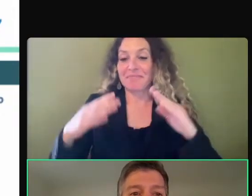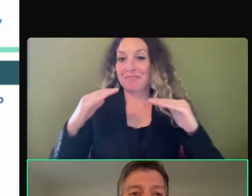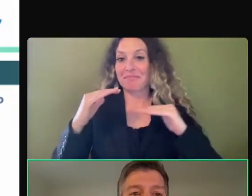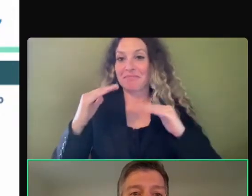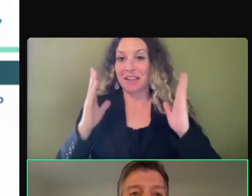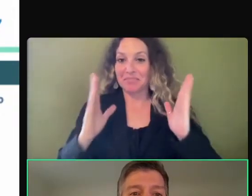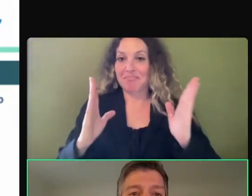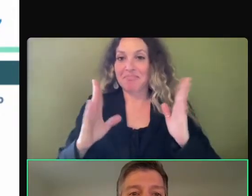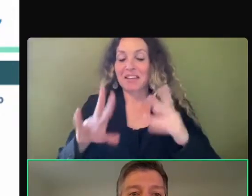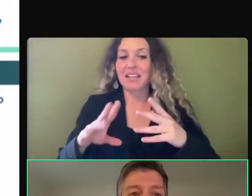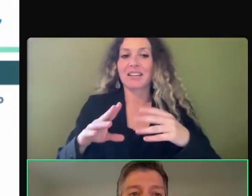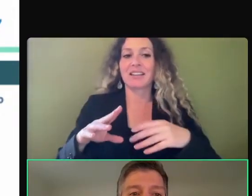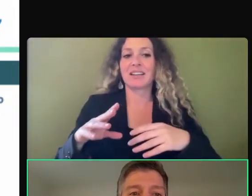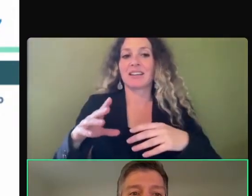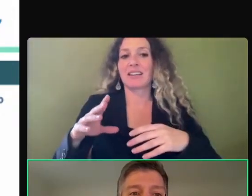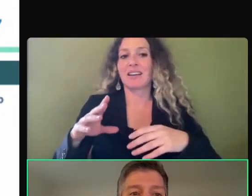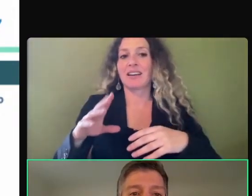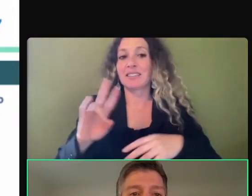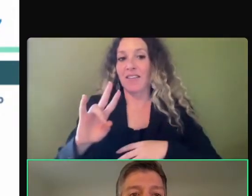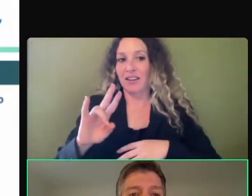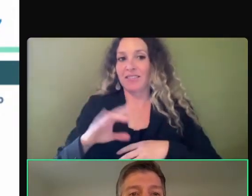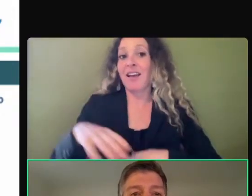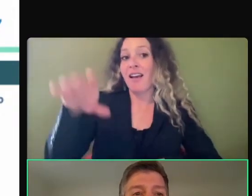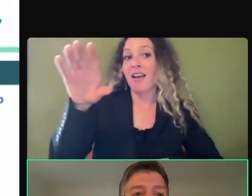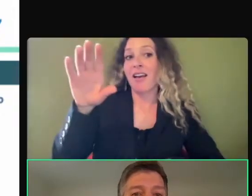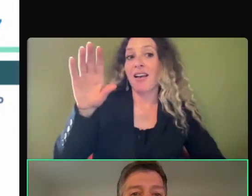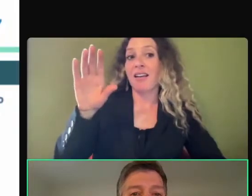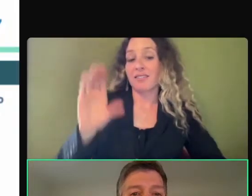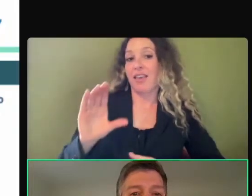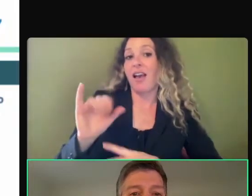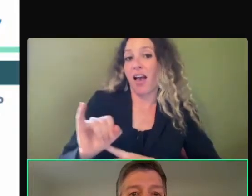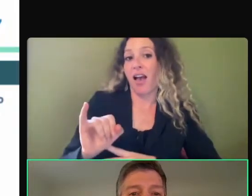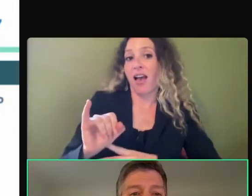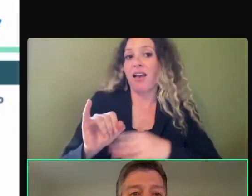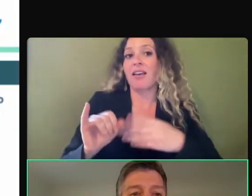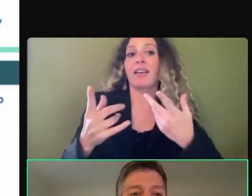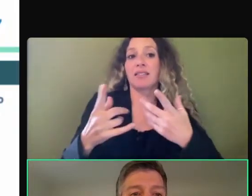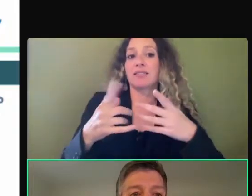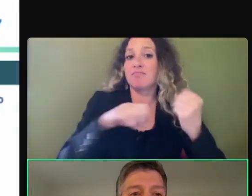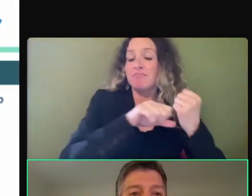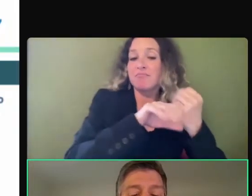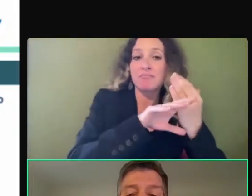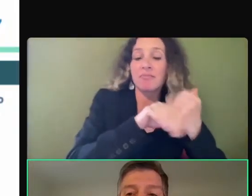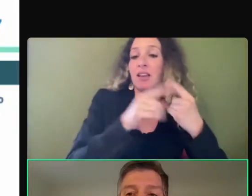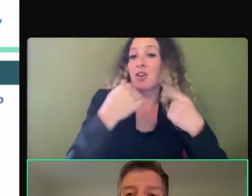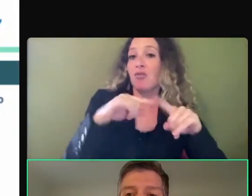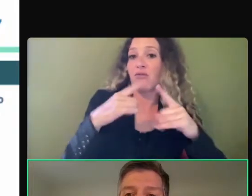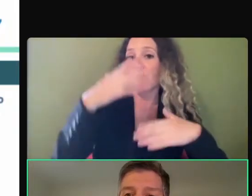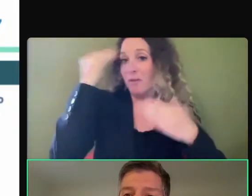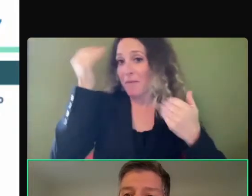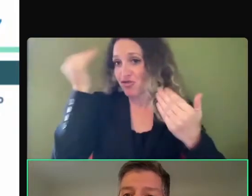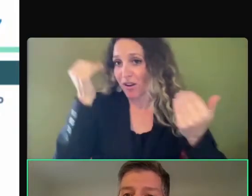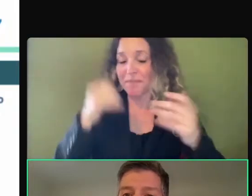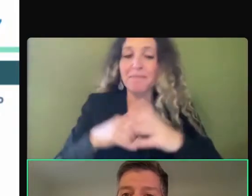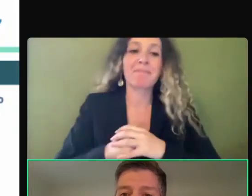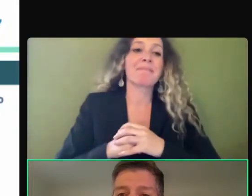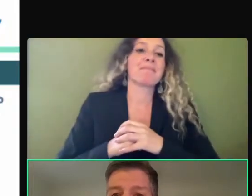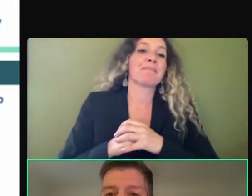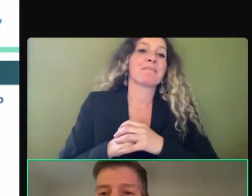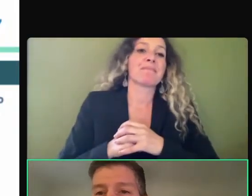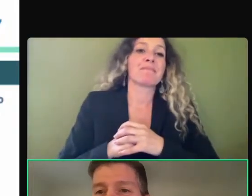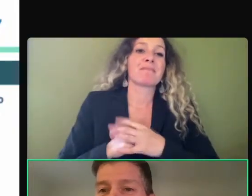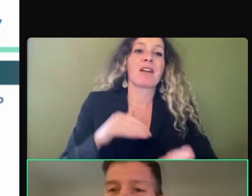Accessible Telehealth in Dementia, which will be a panel discussion led by Dr. Sowmya Iyer.